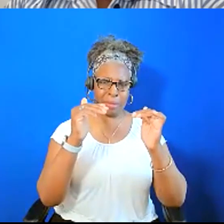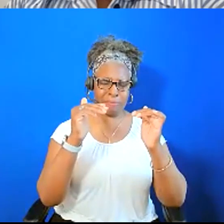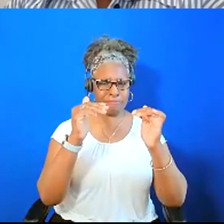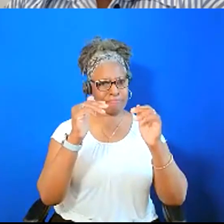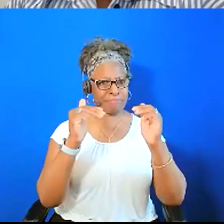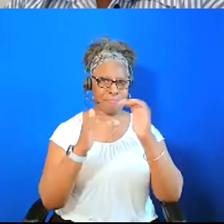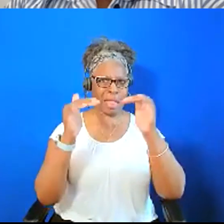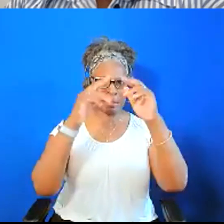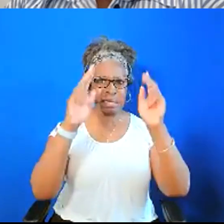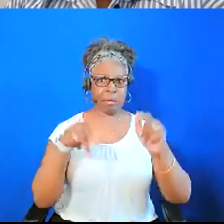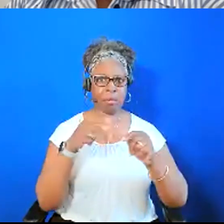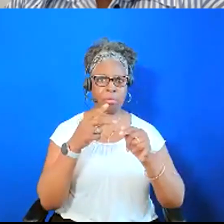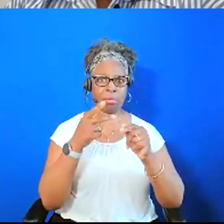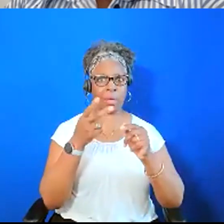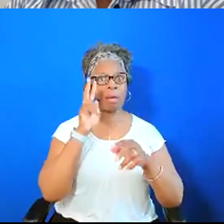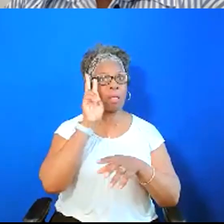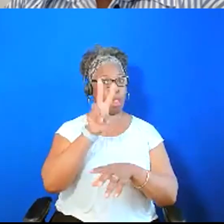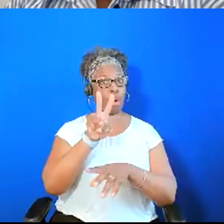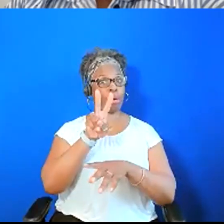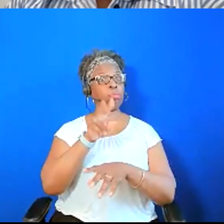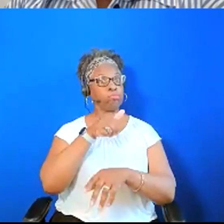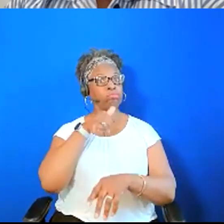looked very nice from the outside. So, the local community thought